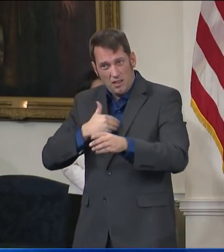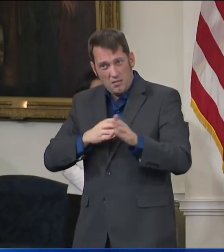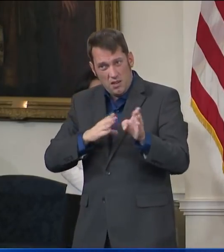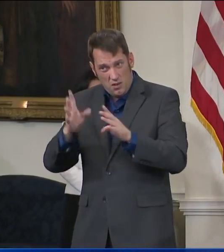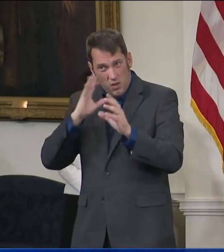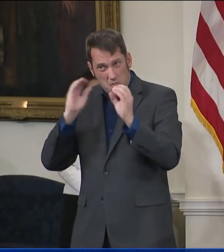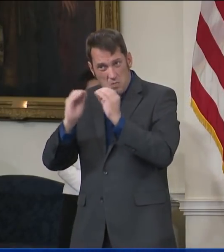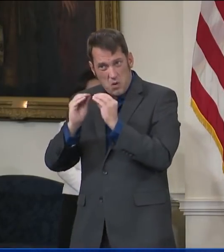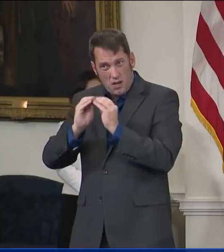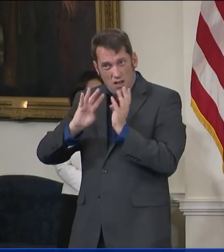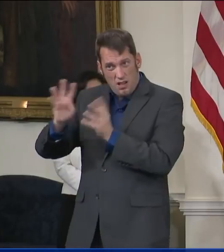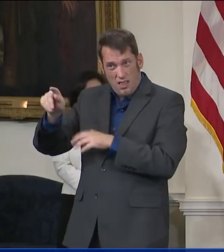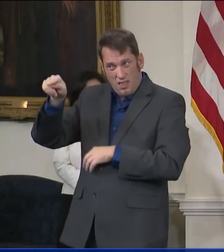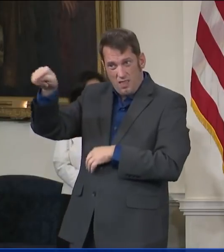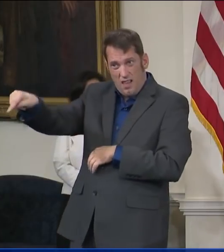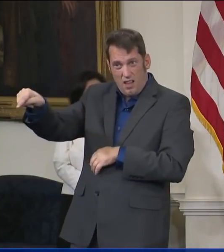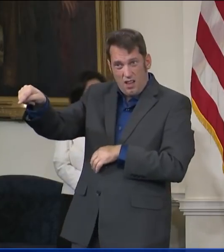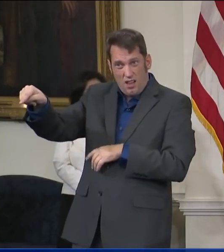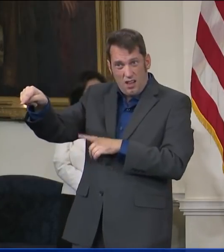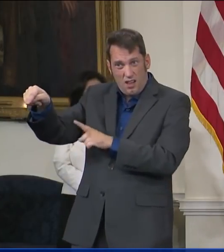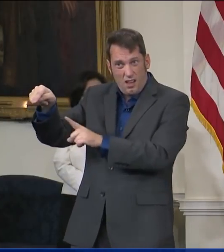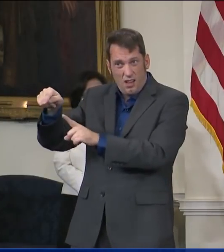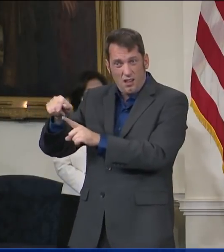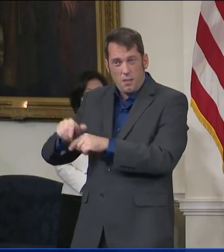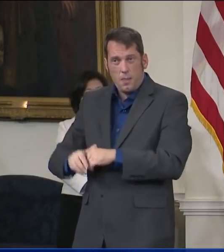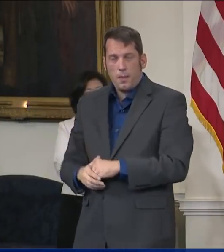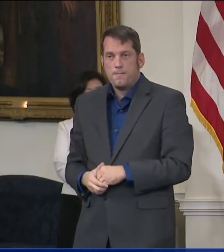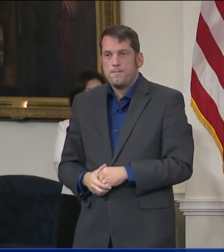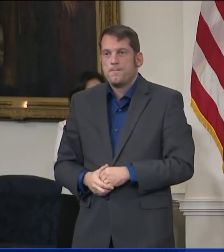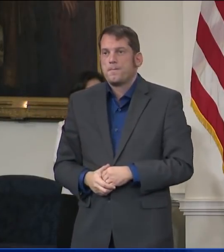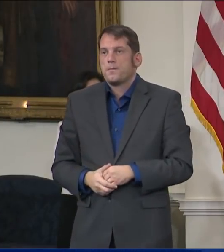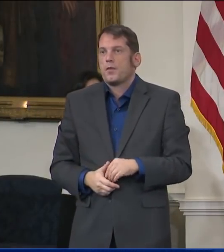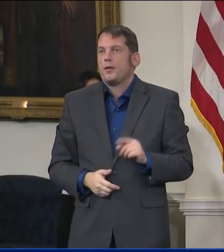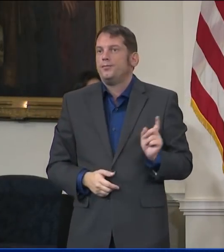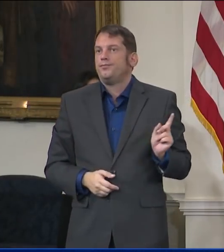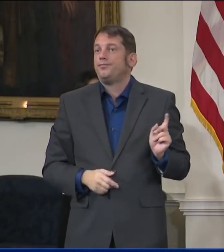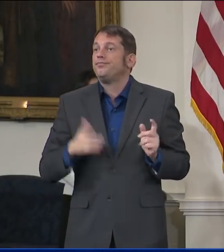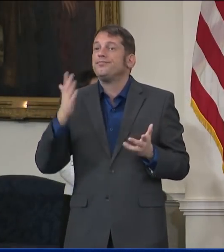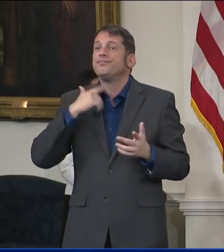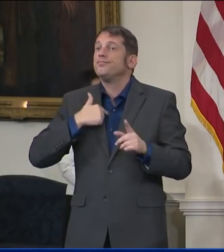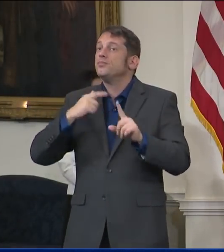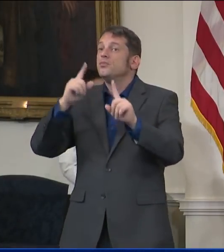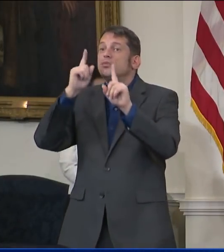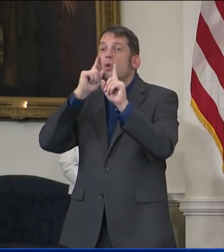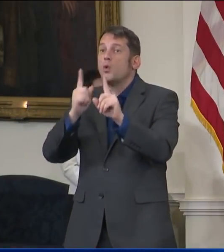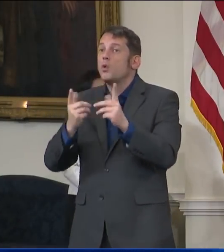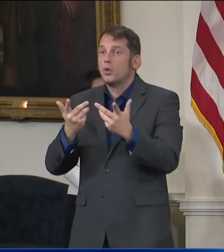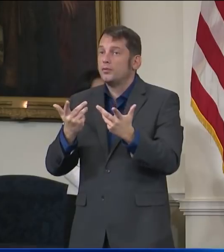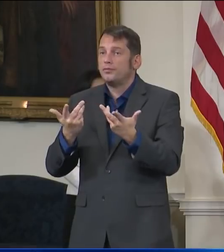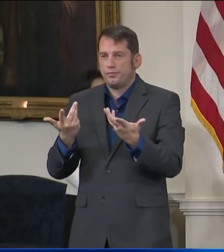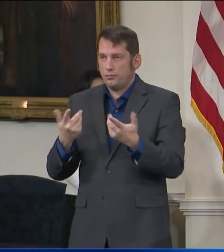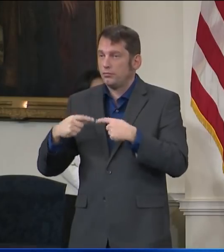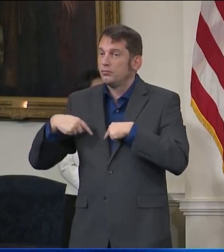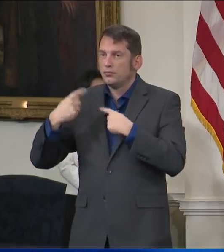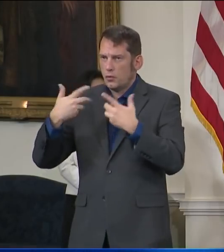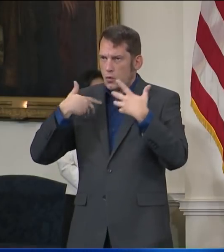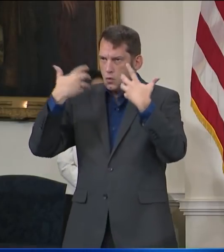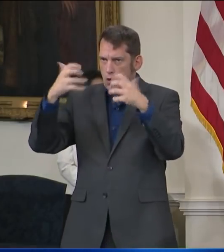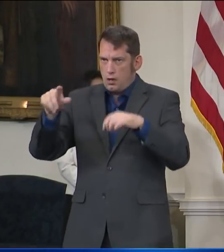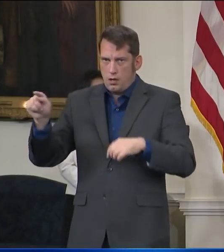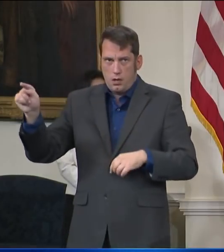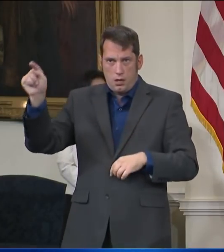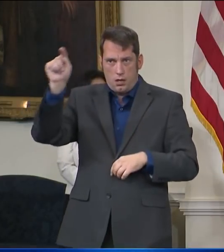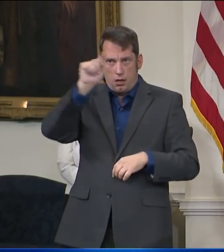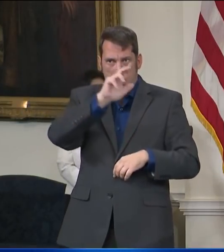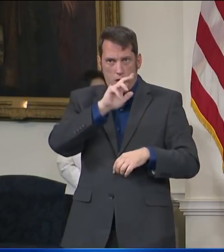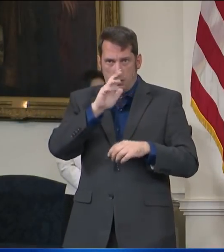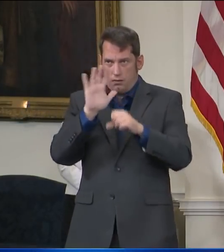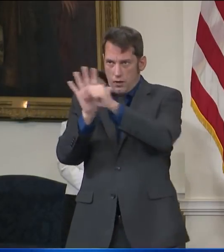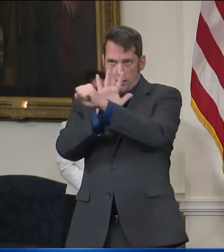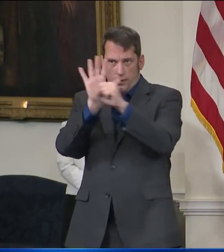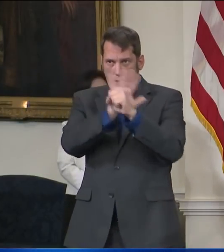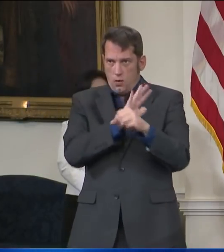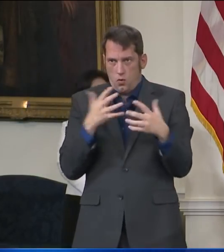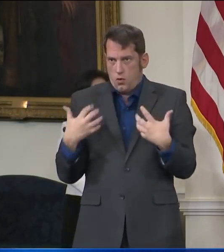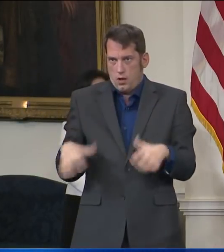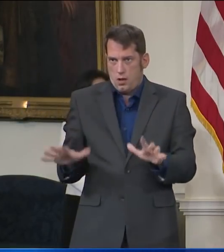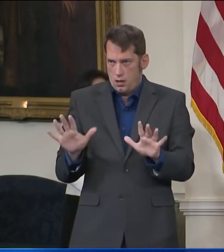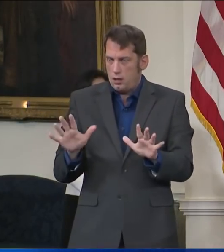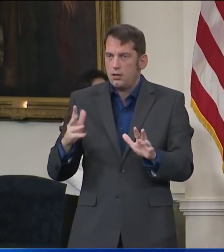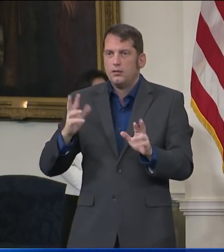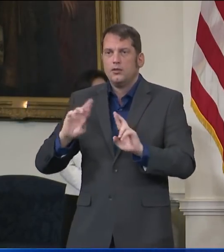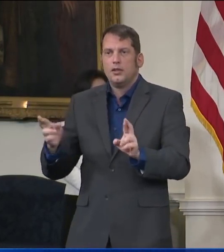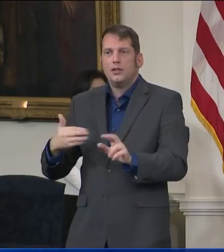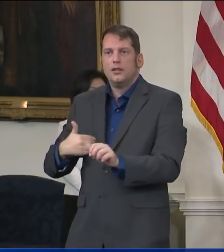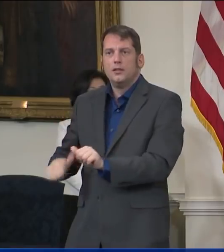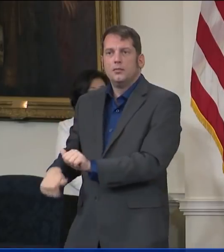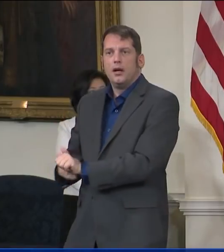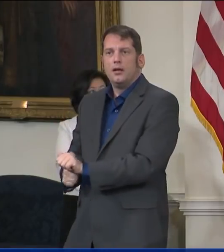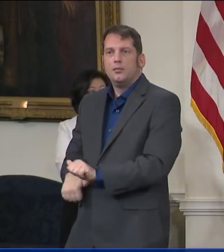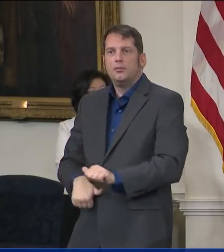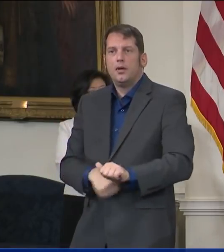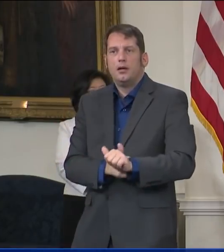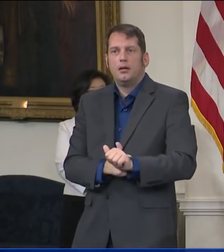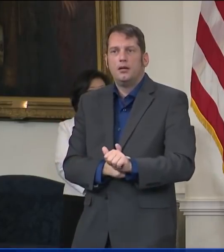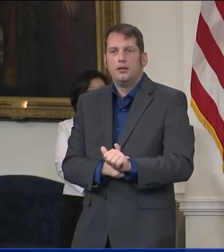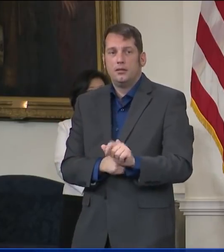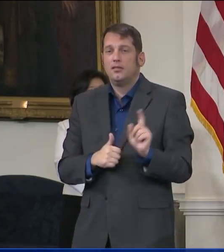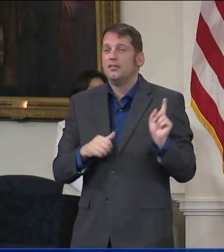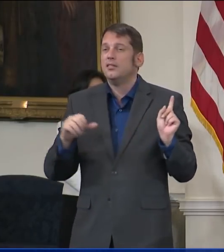WHAT IS THE PLAN AND IS THERE AN ADVANCED PLAN TO PUT YOUR PEOPLE THAT WOULD MAKE MORE SEARCHING PASADY IF YOU NEED WELL OUR GOAL ALL ALONG IN OUR PLAN WAS TO NOT FILL UP THOSE ADDITIONAL SEARCH